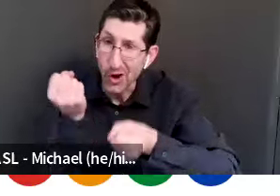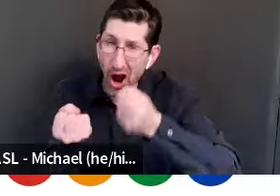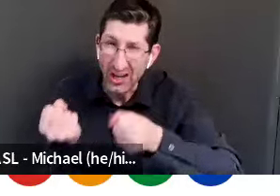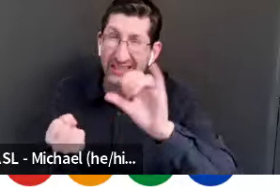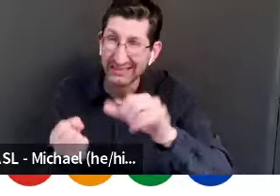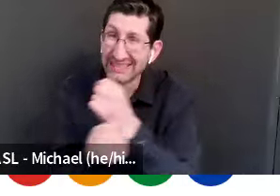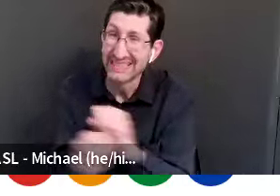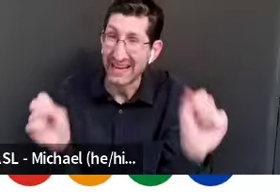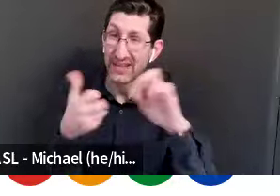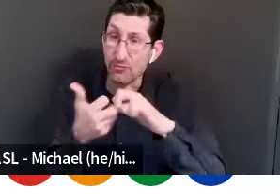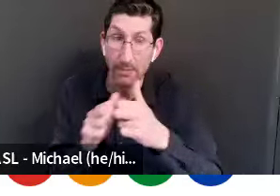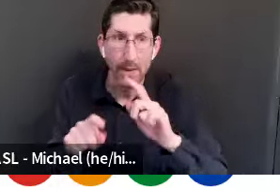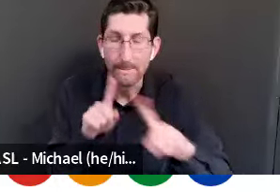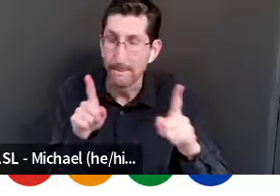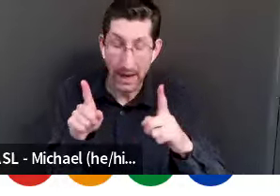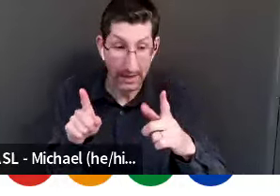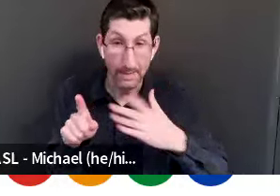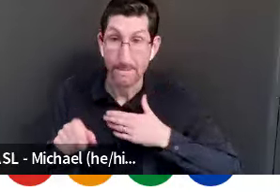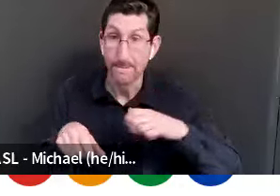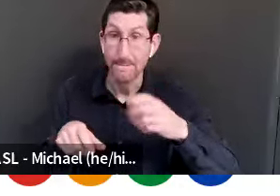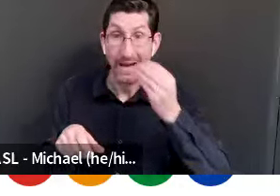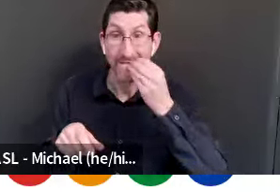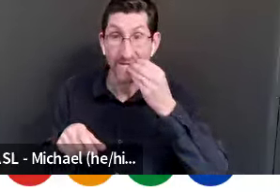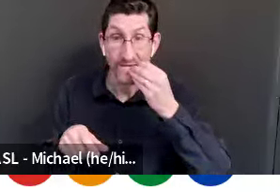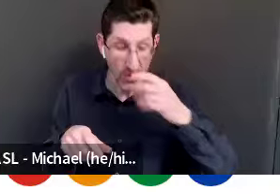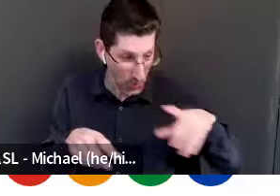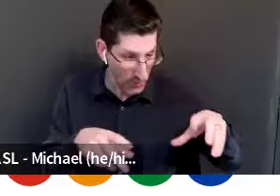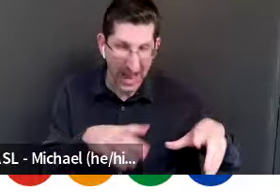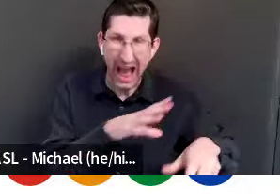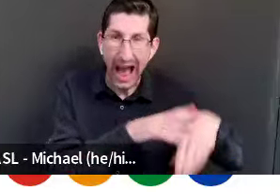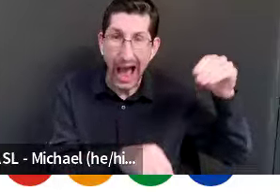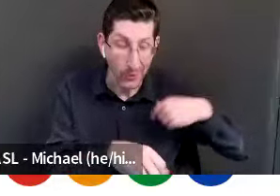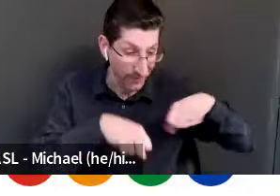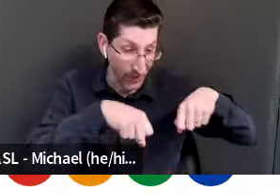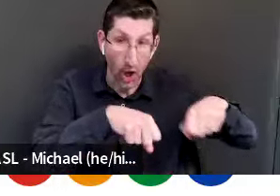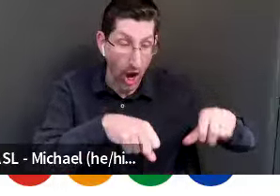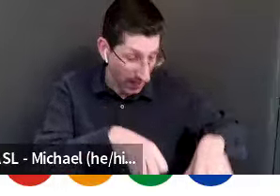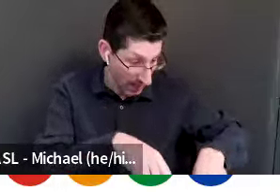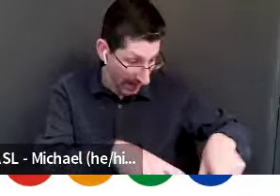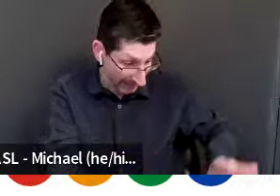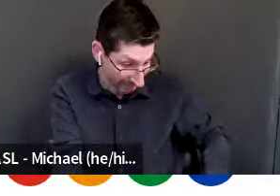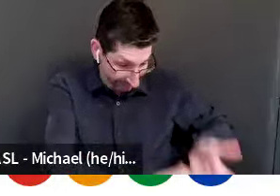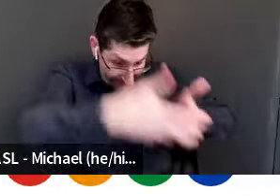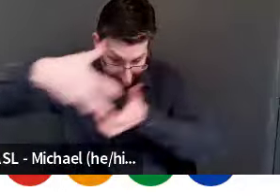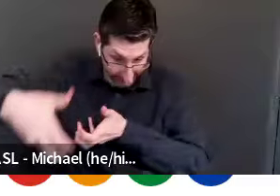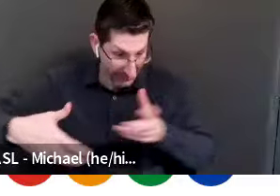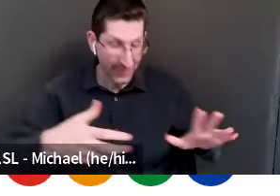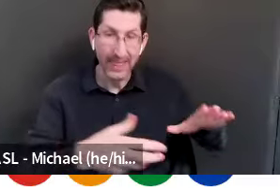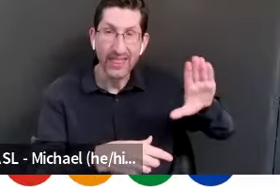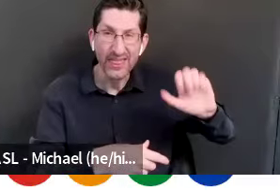I UNDERSTAND MBTA FEELS BRINGING GROCERY CART ON TO RIDE VEHICLES CREATES A SAFETY HAZARD. TAKING YOUR GROCERY OUT OF CART,